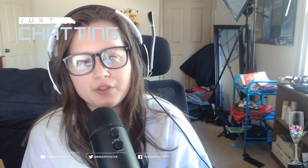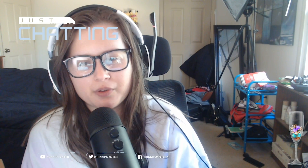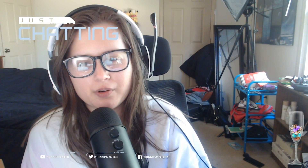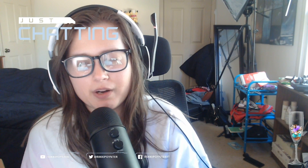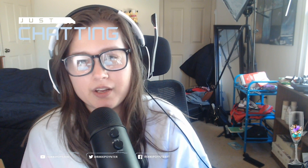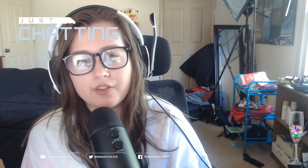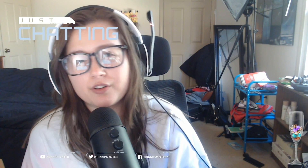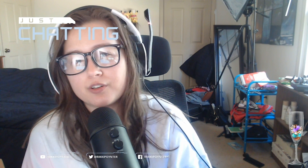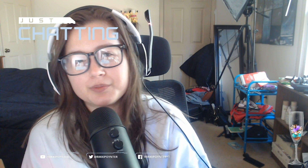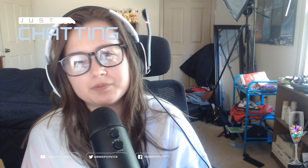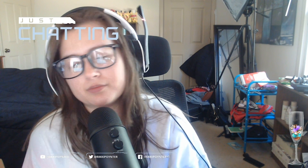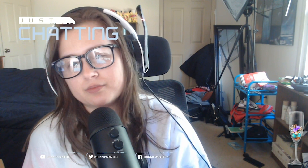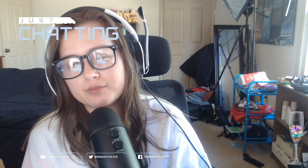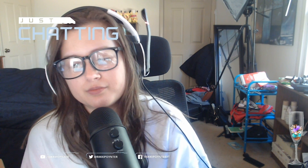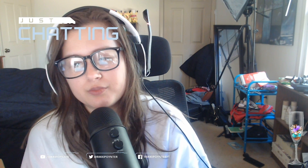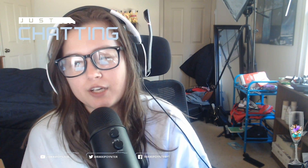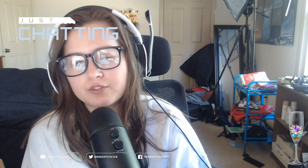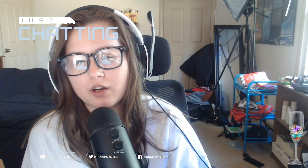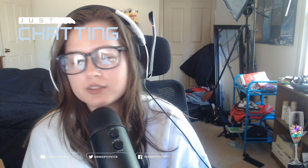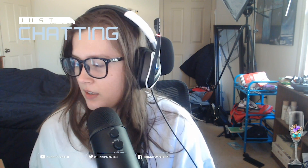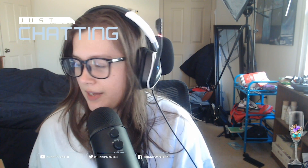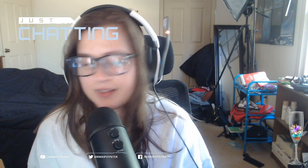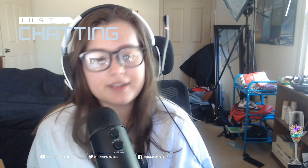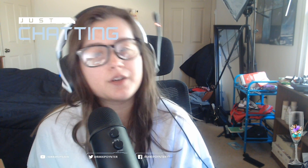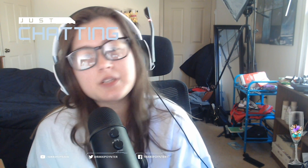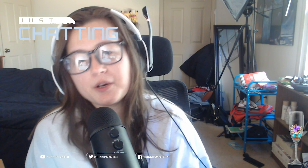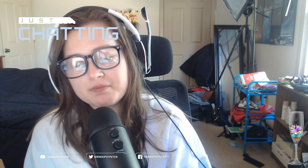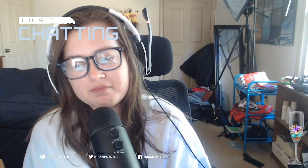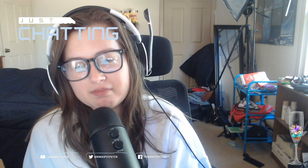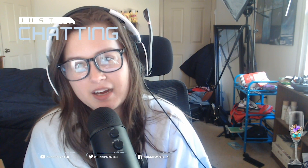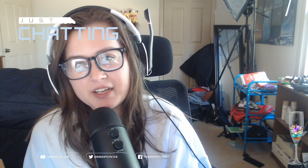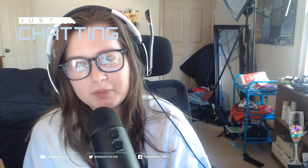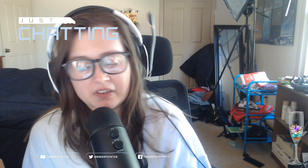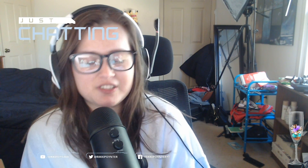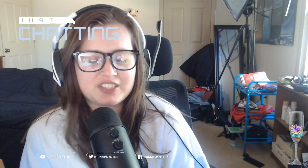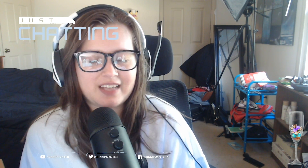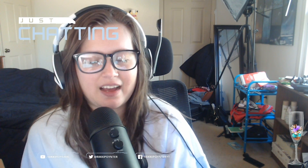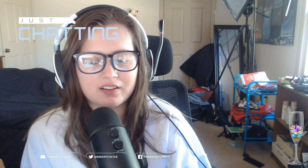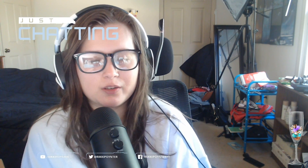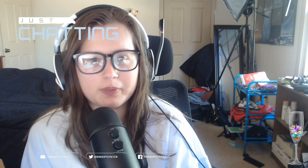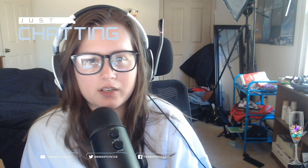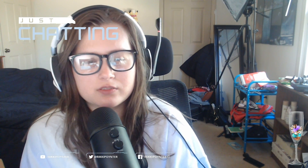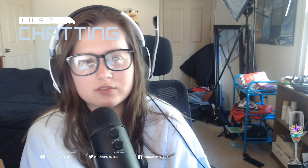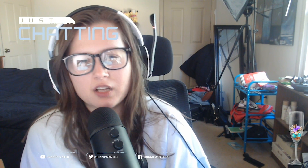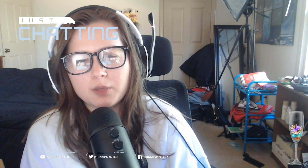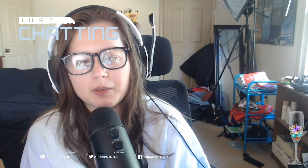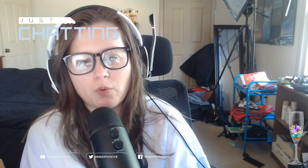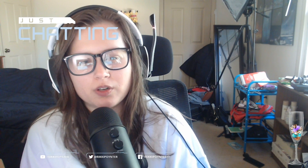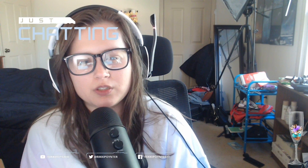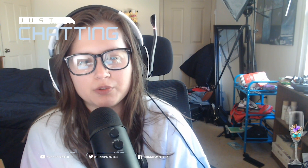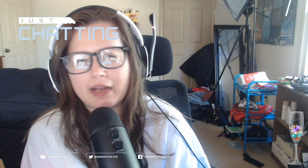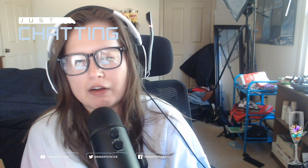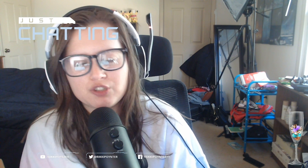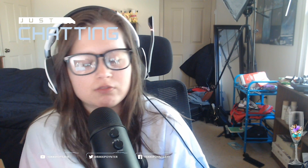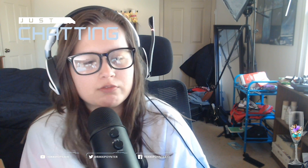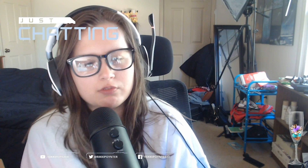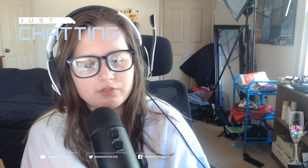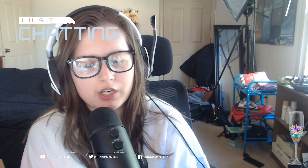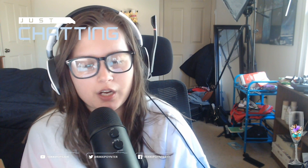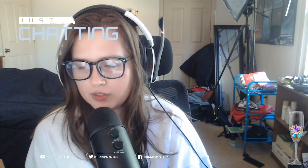through any other restaurants. And that's also my experience. Just to add a little bit.... a little bit more to the reaction video.